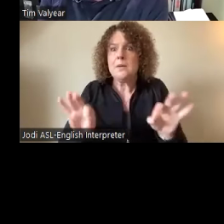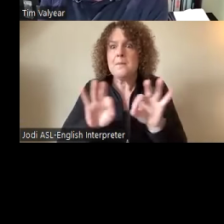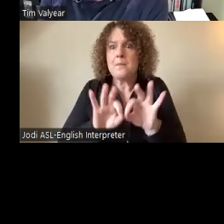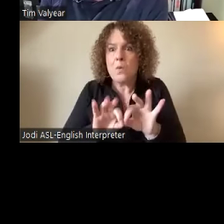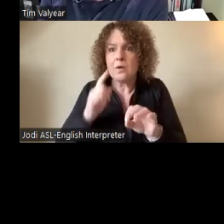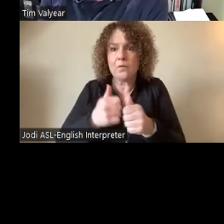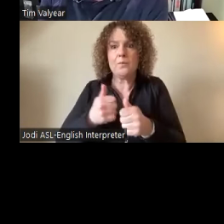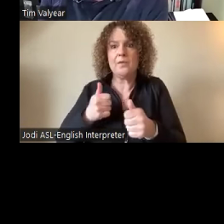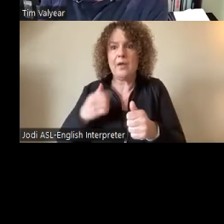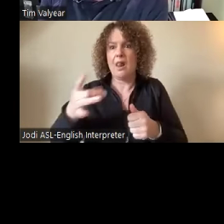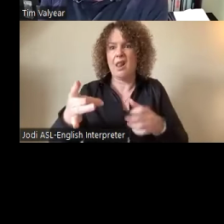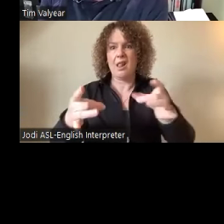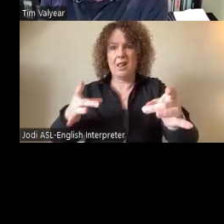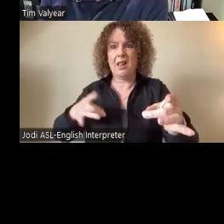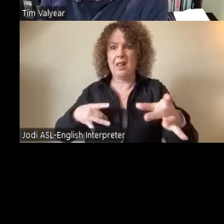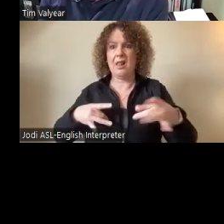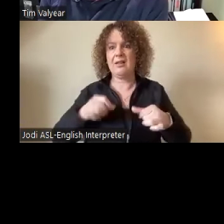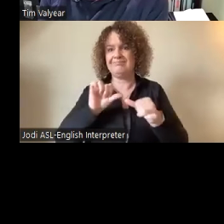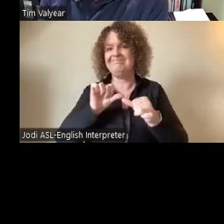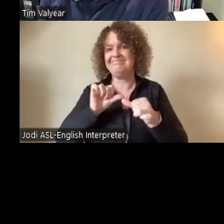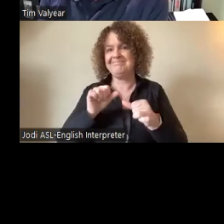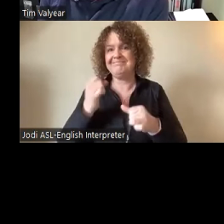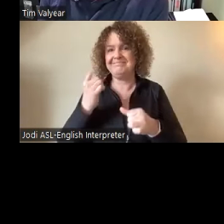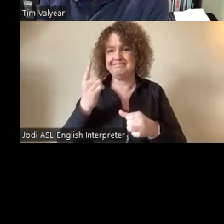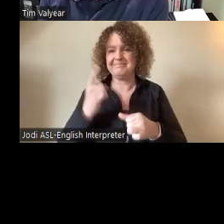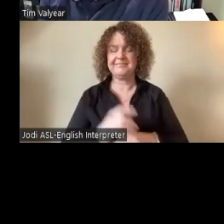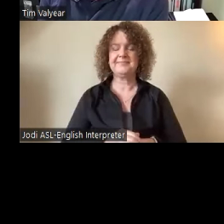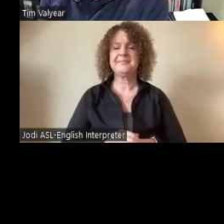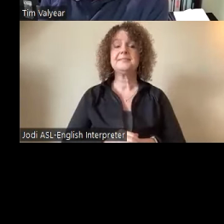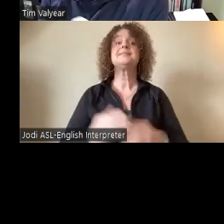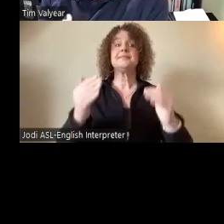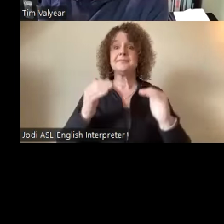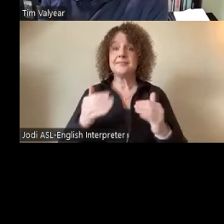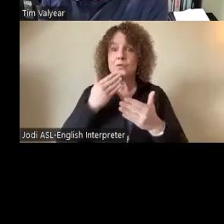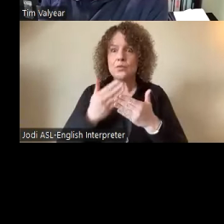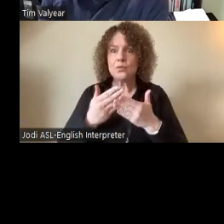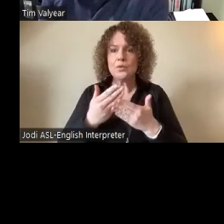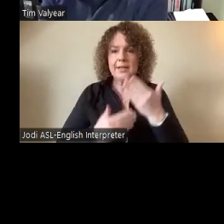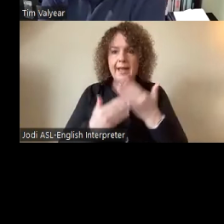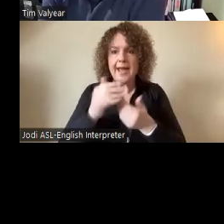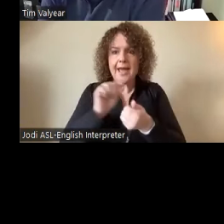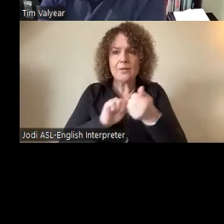individual? So again, public health agency of Canada, hand hygiene is the single most important practice for